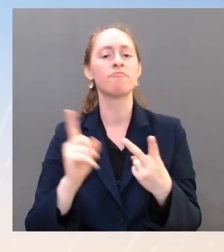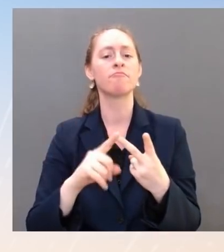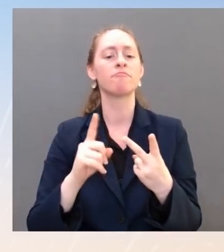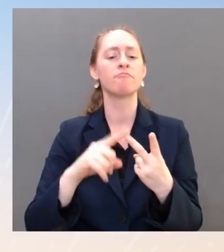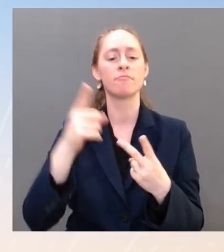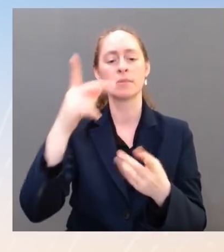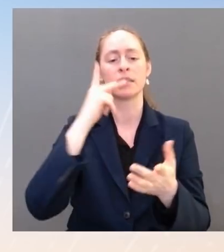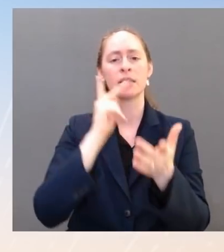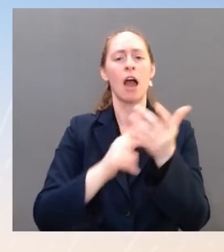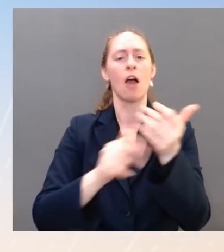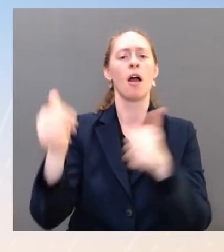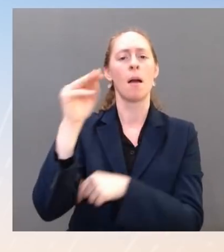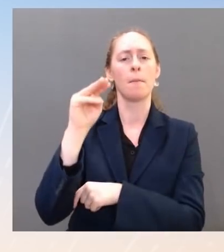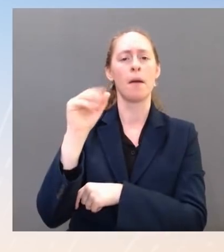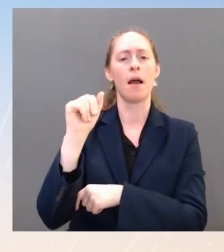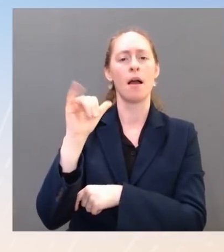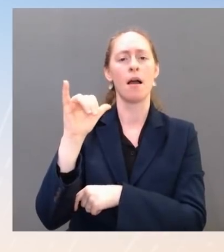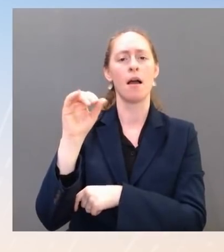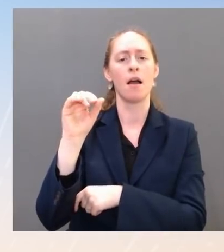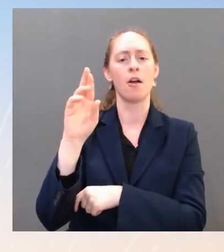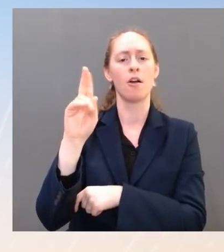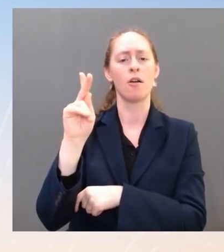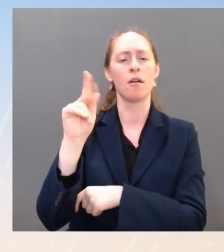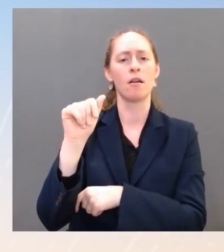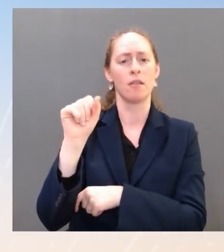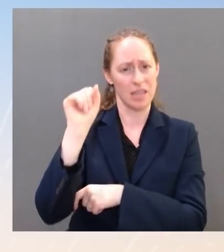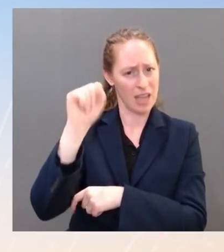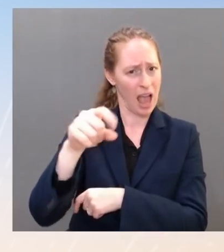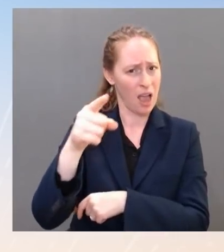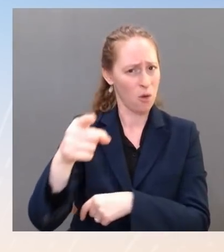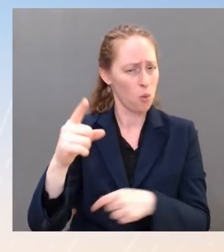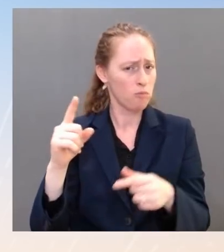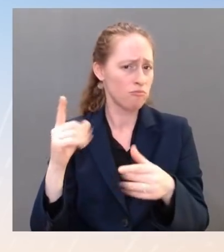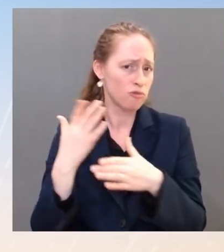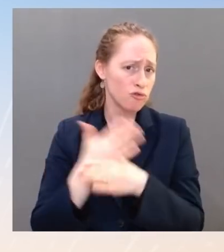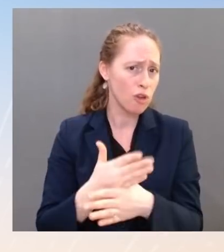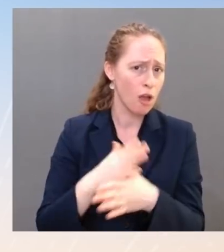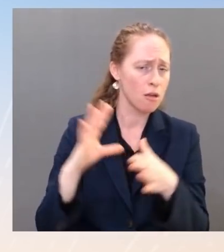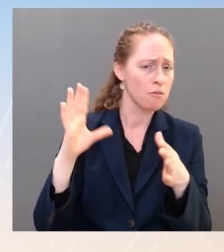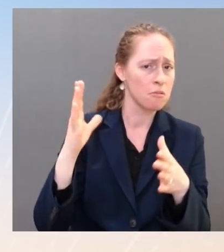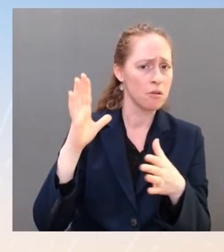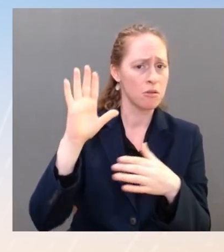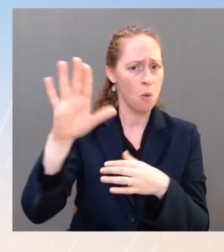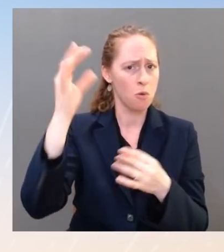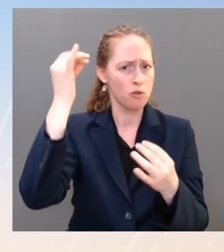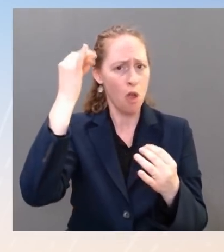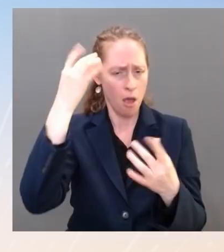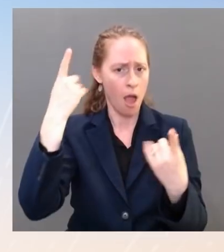in Boston qualifies as an act of domestic terrorism and whether you think that more steps need to be taken